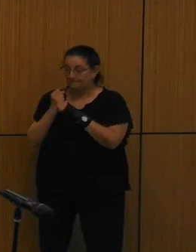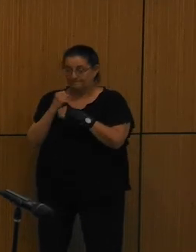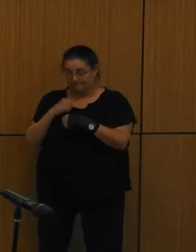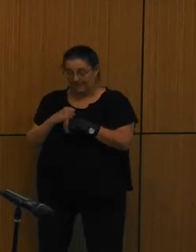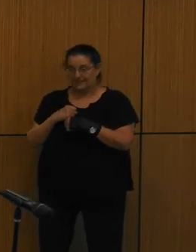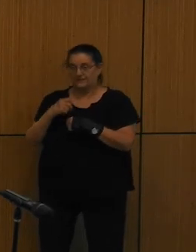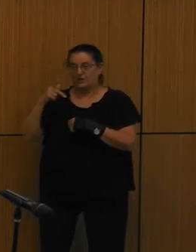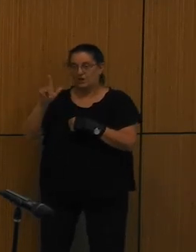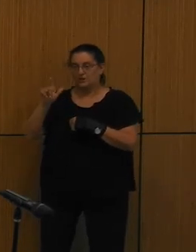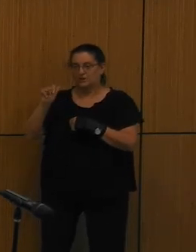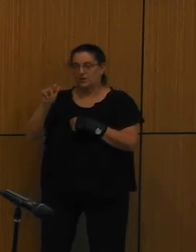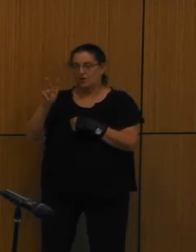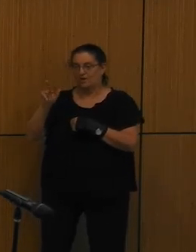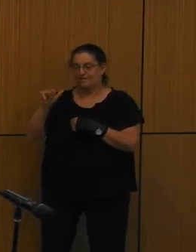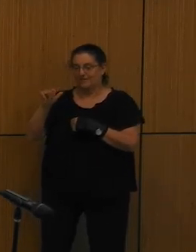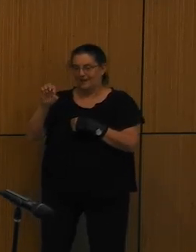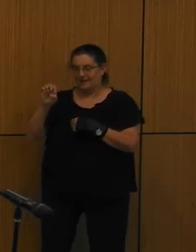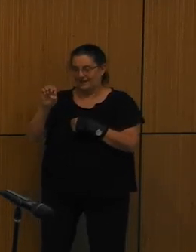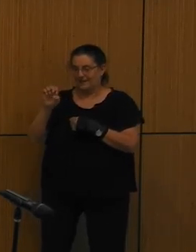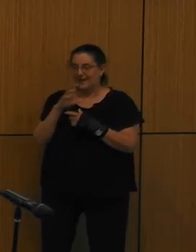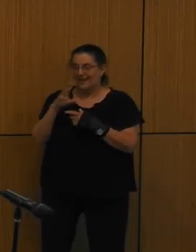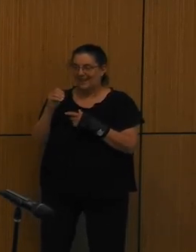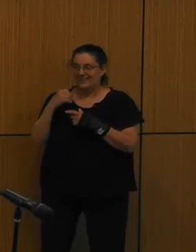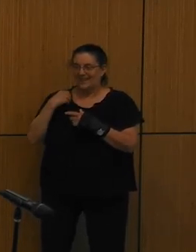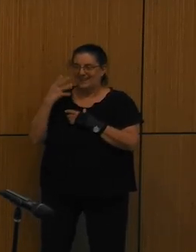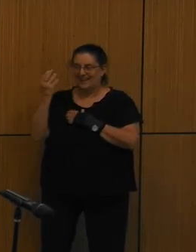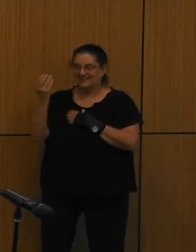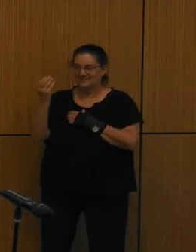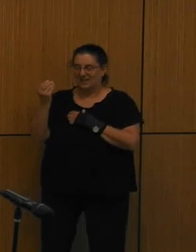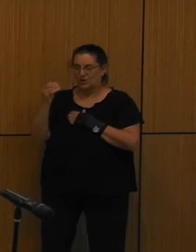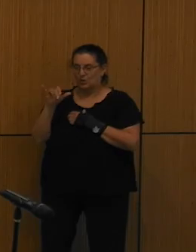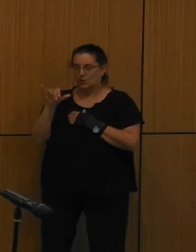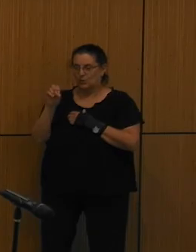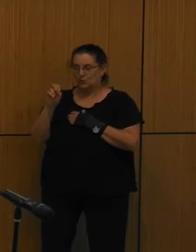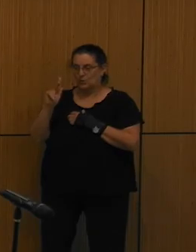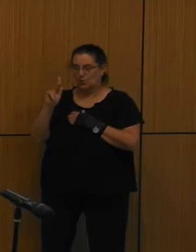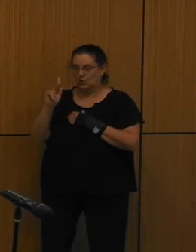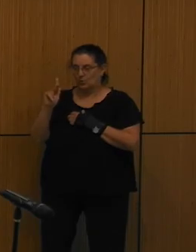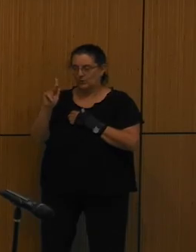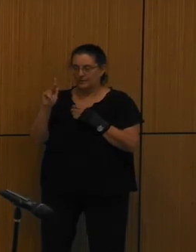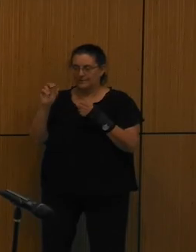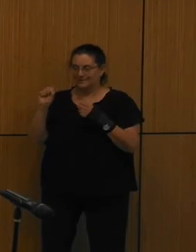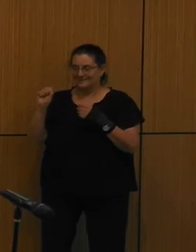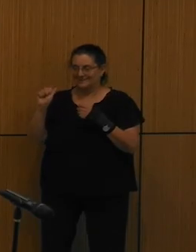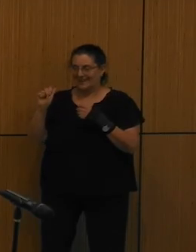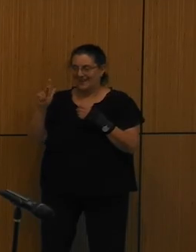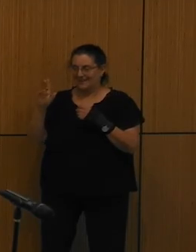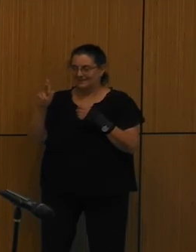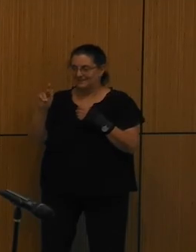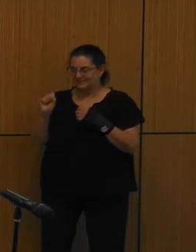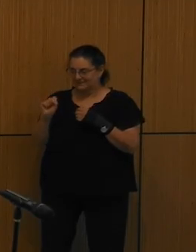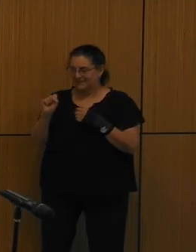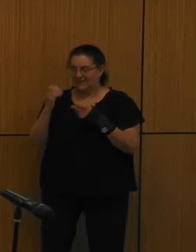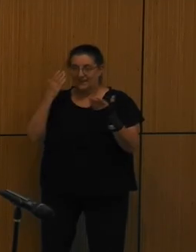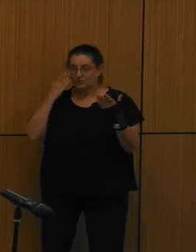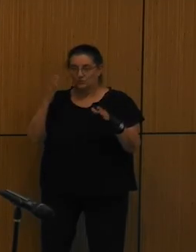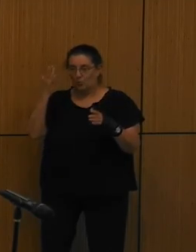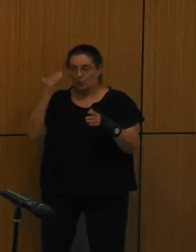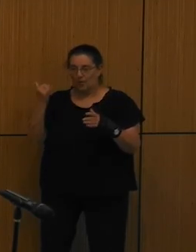crazy larvae with external yolk sacs that we have no idea what it's for. Yes. It's yolk.